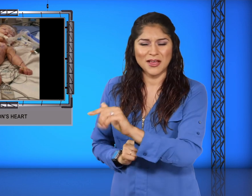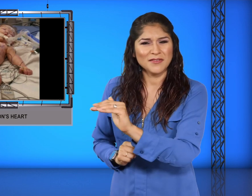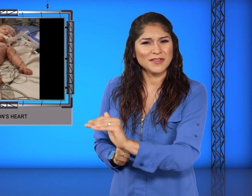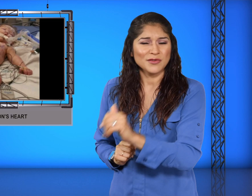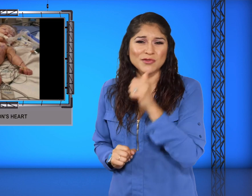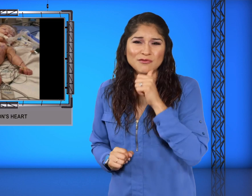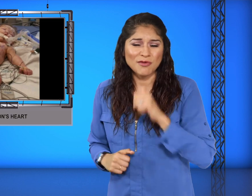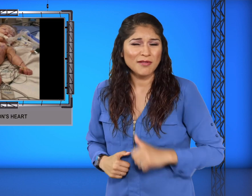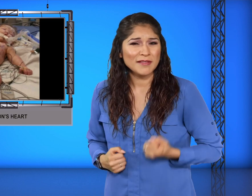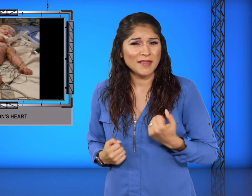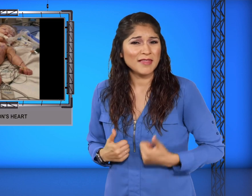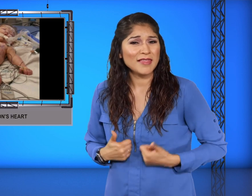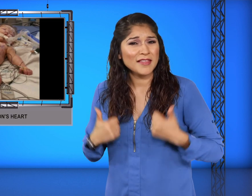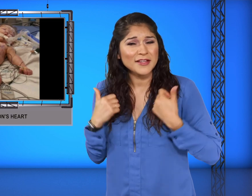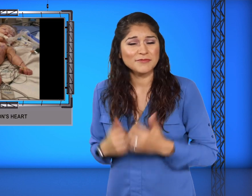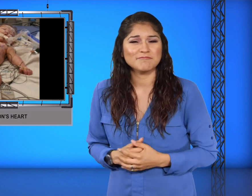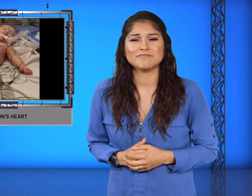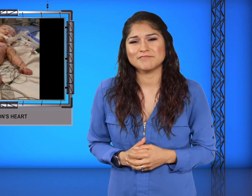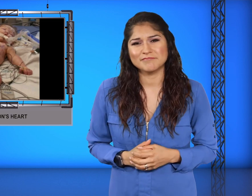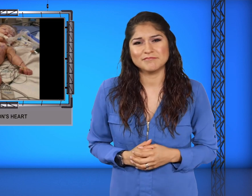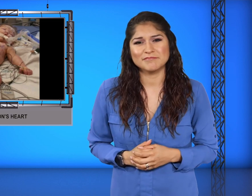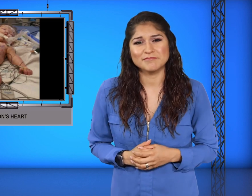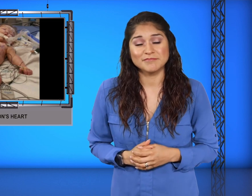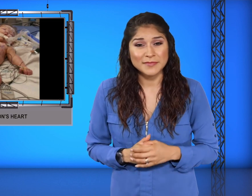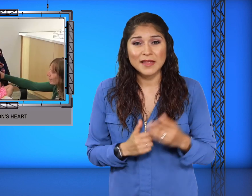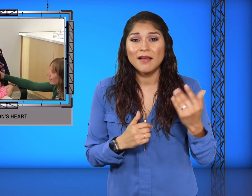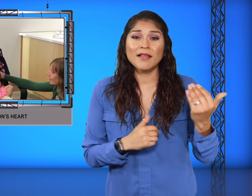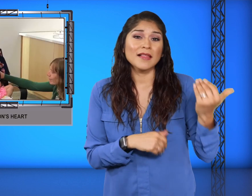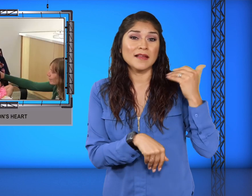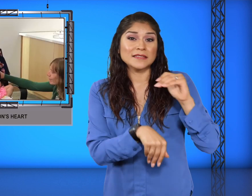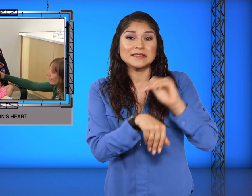to save little Lola's life.